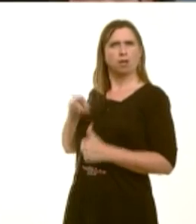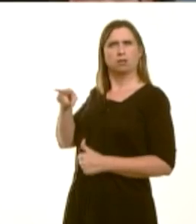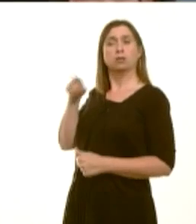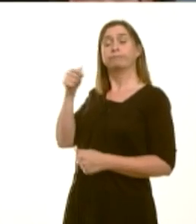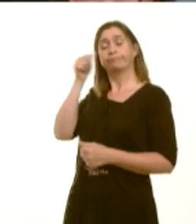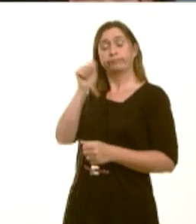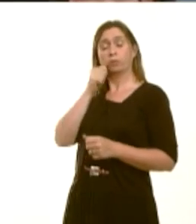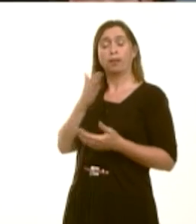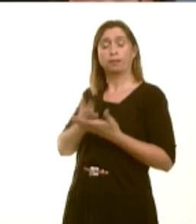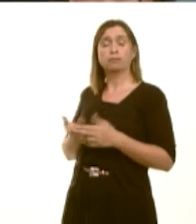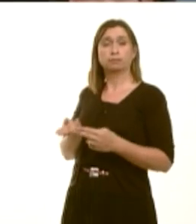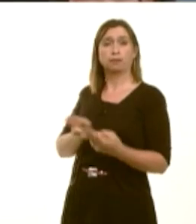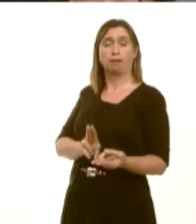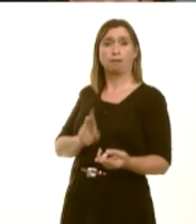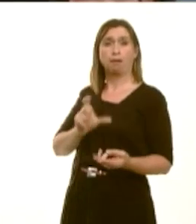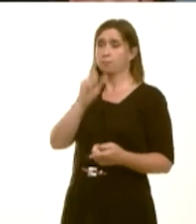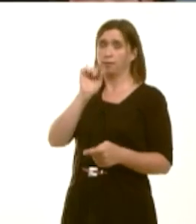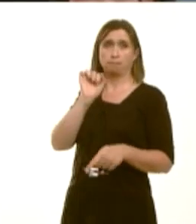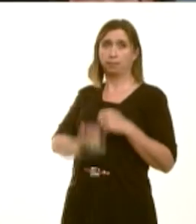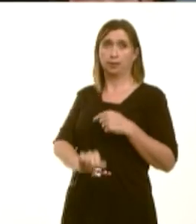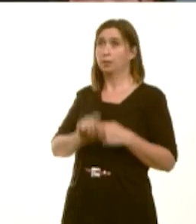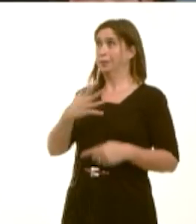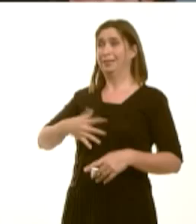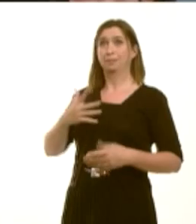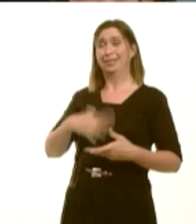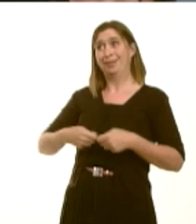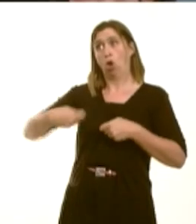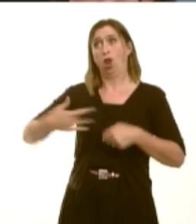terminal and, ultimately, she hasnít got the time to hang around, as many other patients